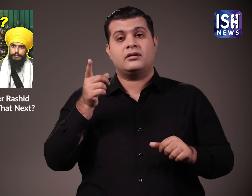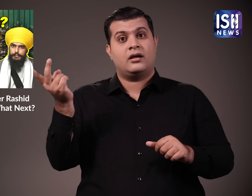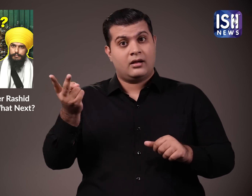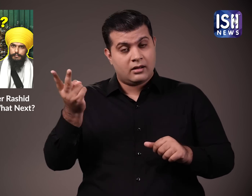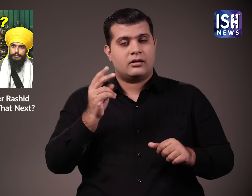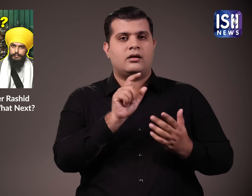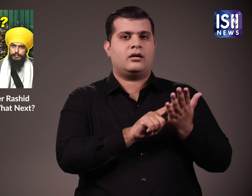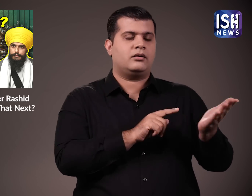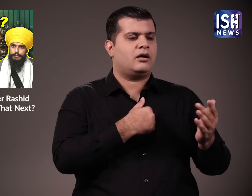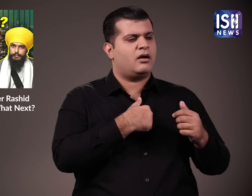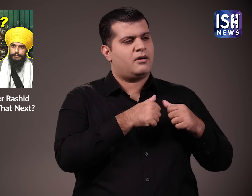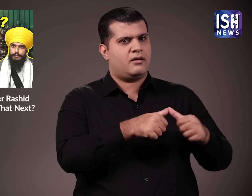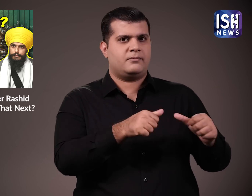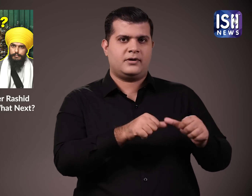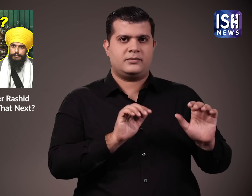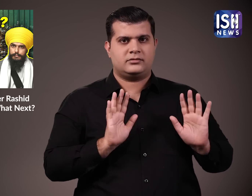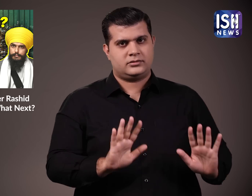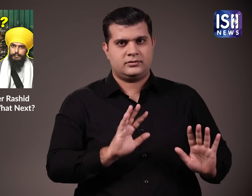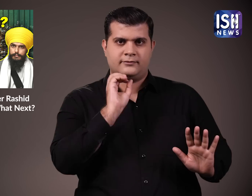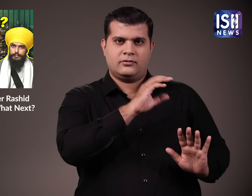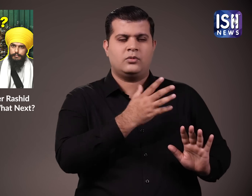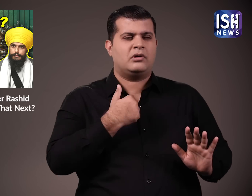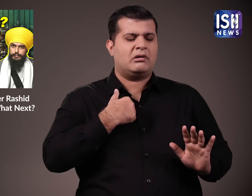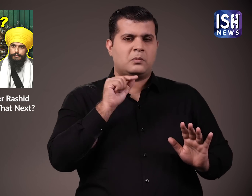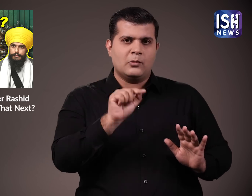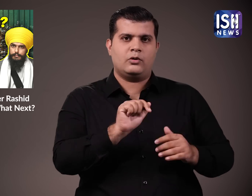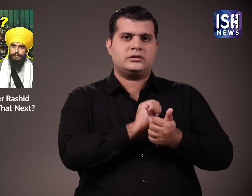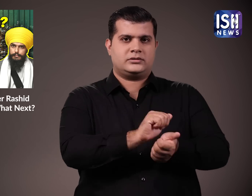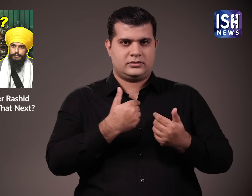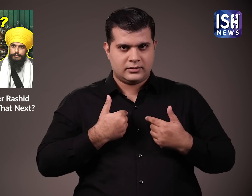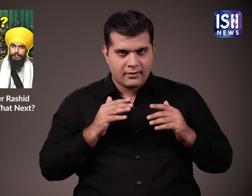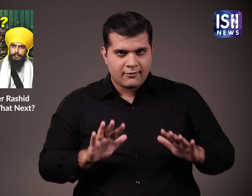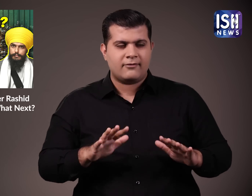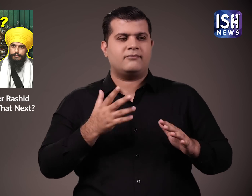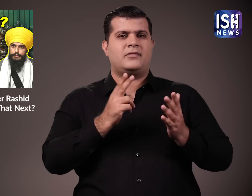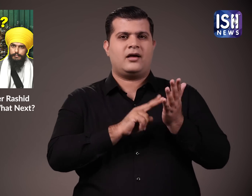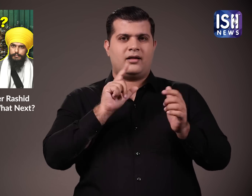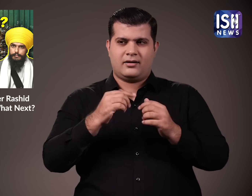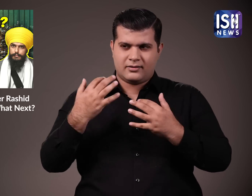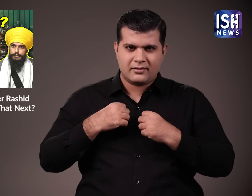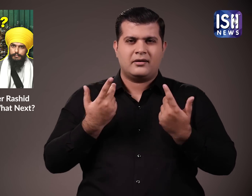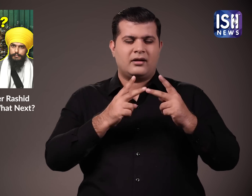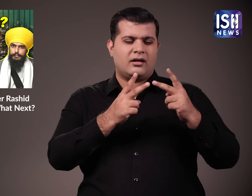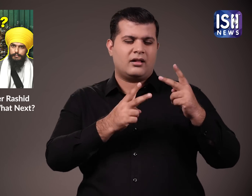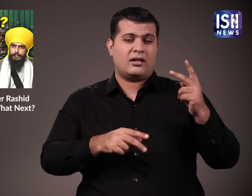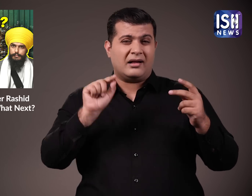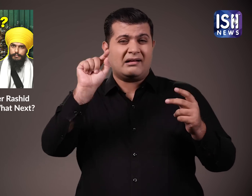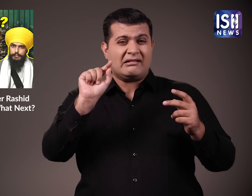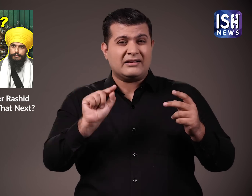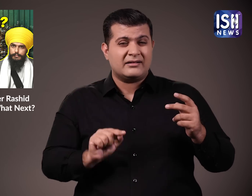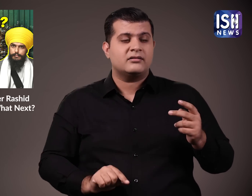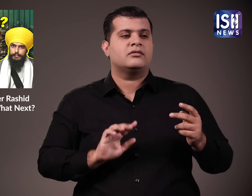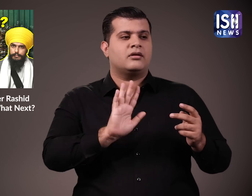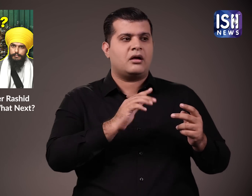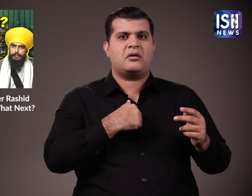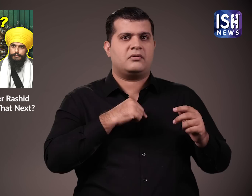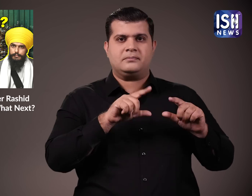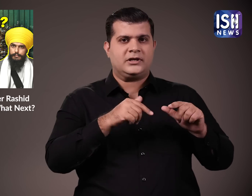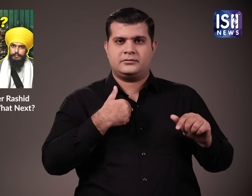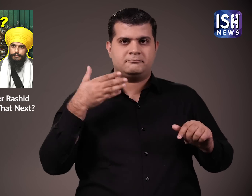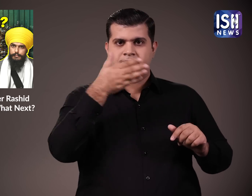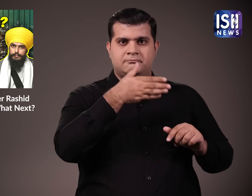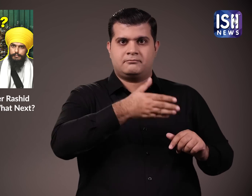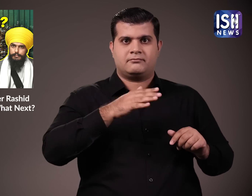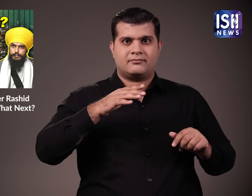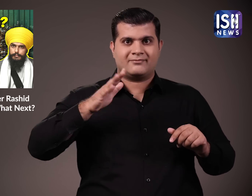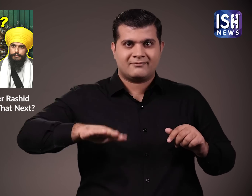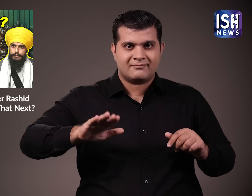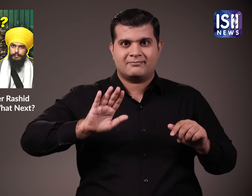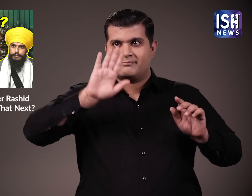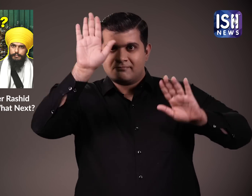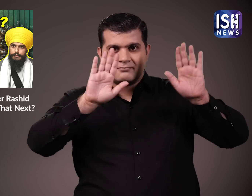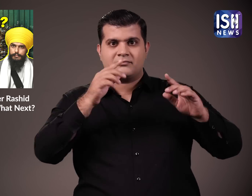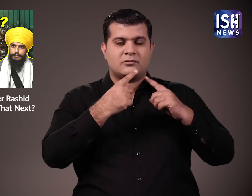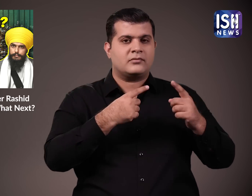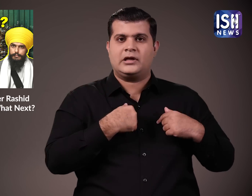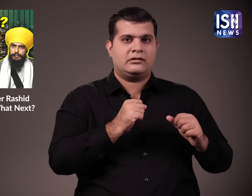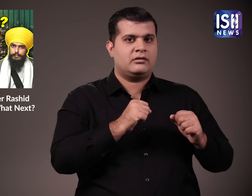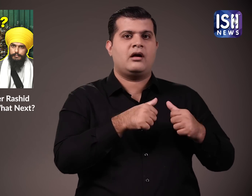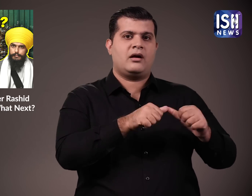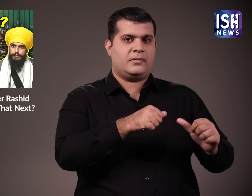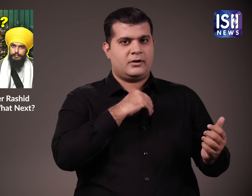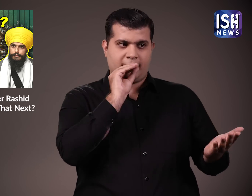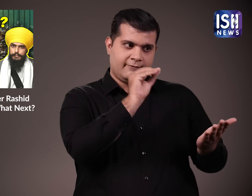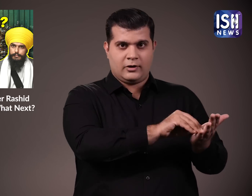Hence both will have to write a letter explaining their inability to attend due to being in jail and requesting permission to be absent.